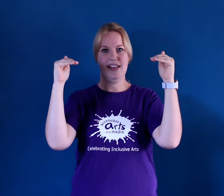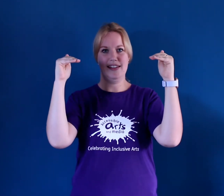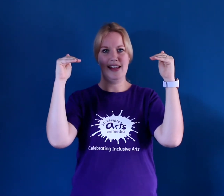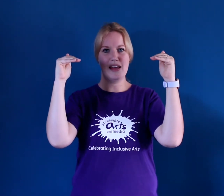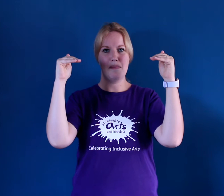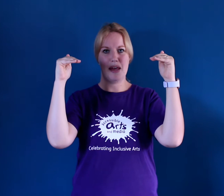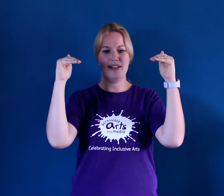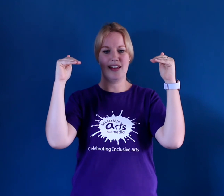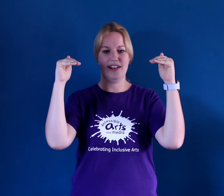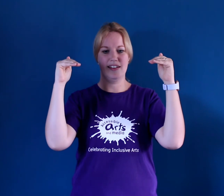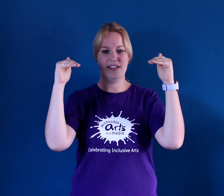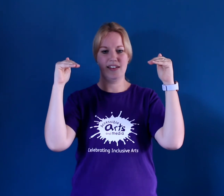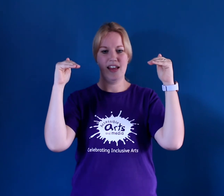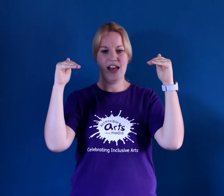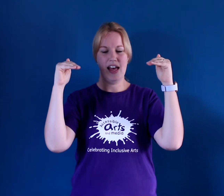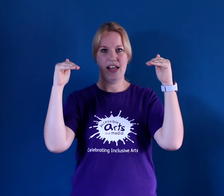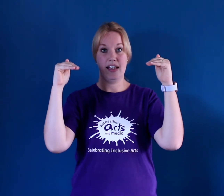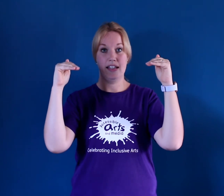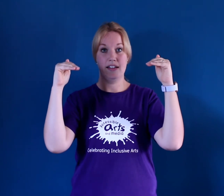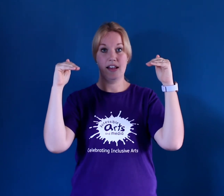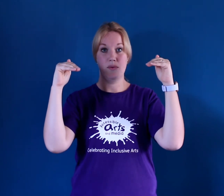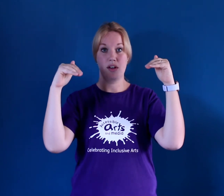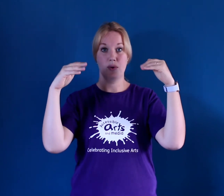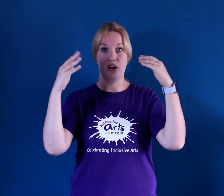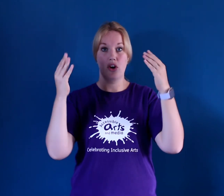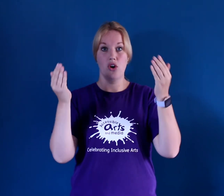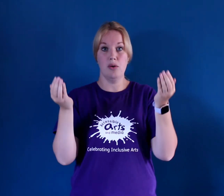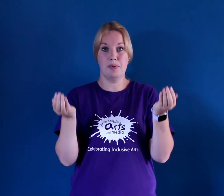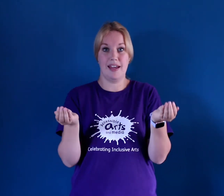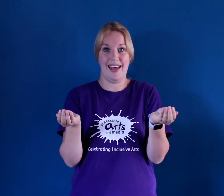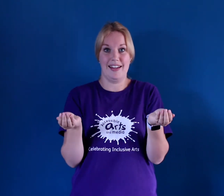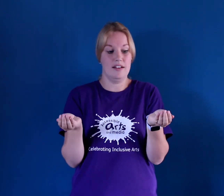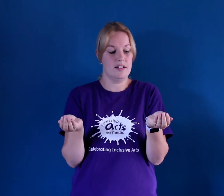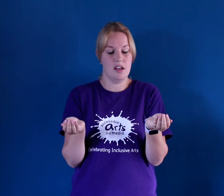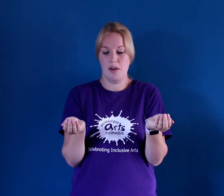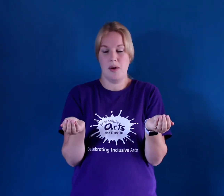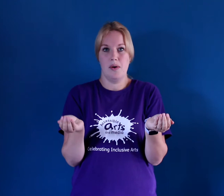That’s it, bent hand. And then we go to a cupped hand.